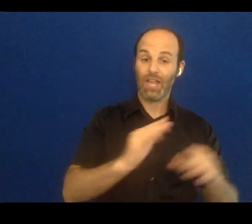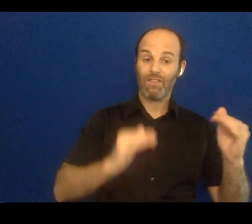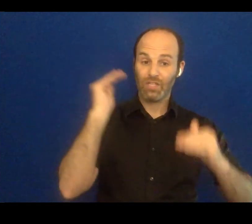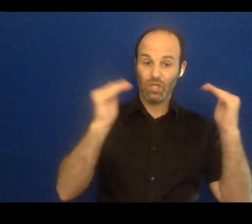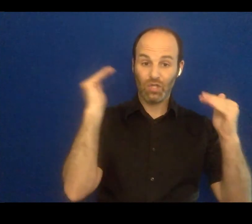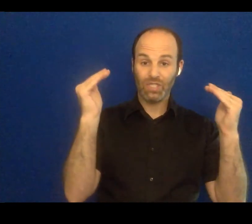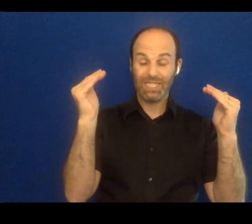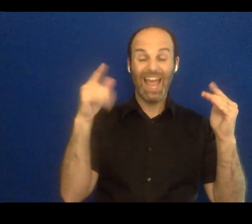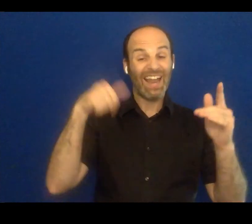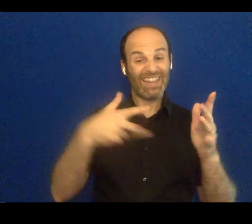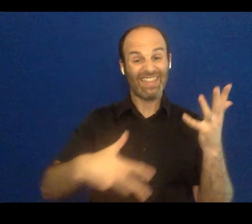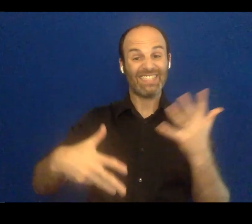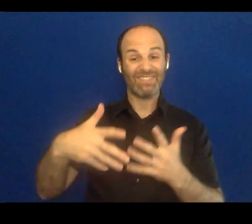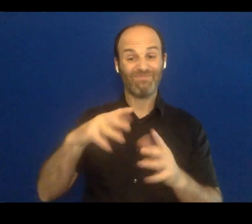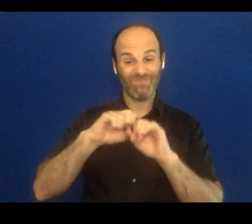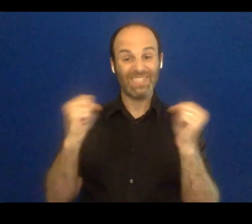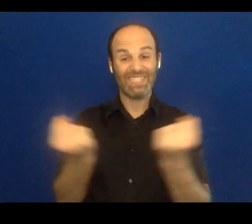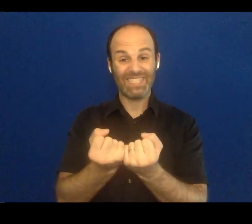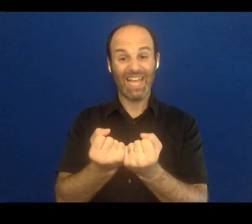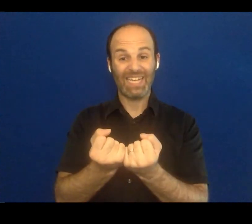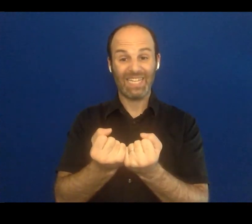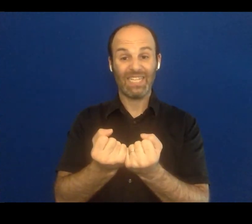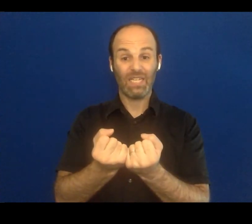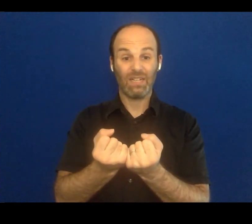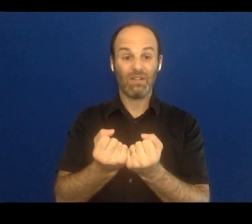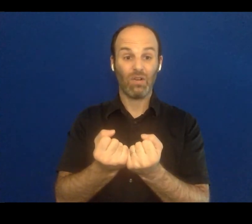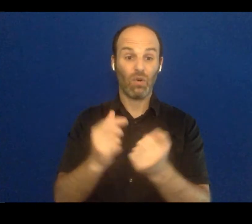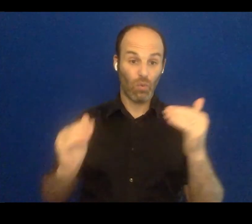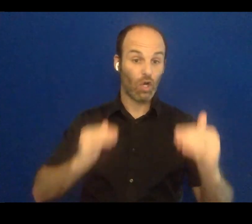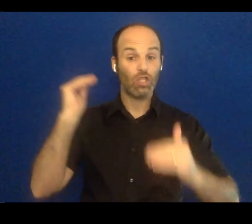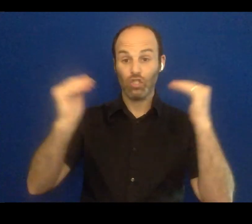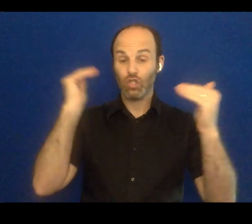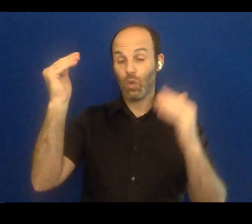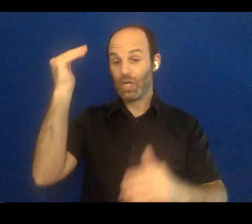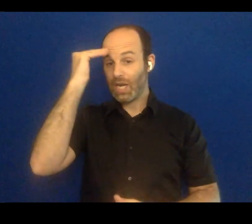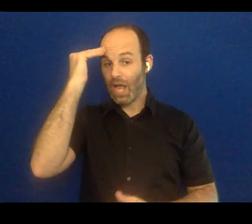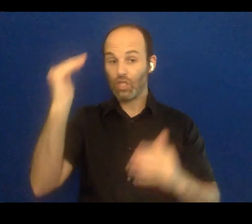PHYSICIAN THAT IS WILLING TO SEE ADULTS AND IN THIS SOCIETY WHERE ADULT KNOWLEDGE AND ADULT